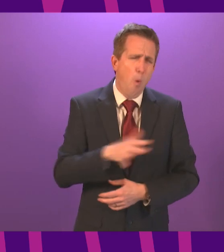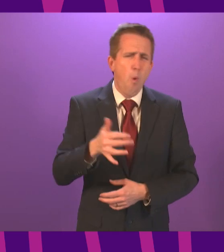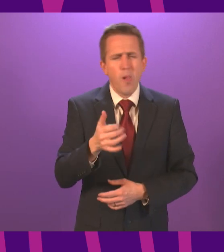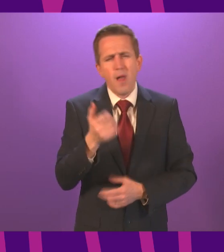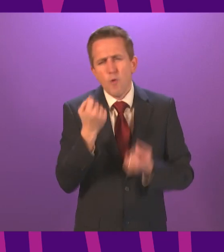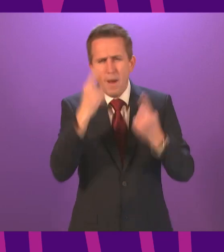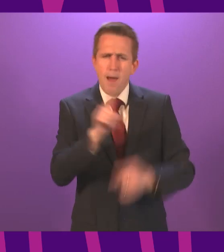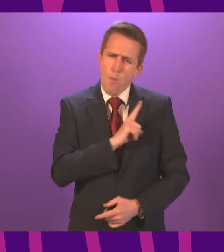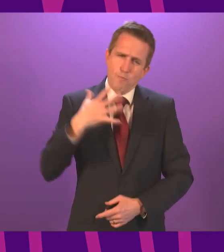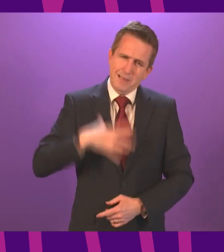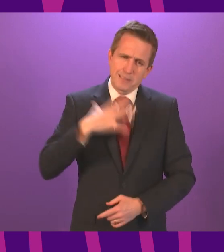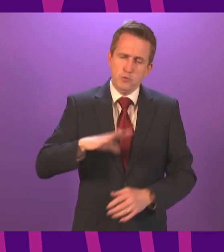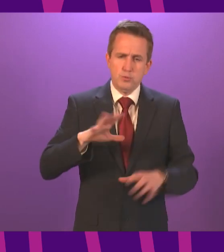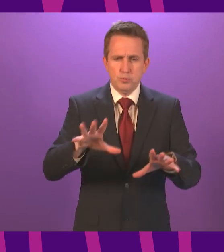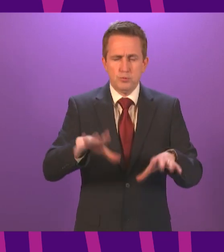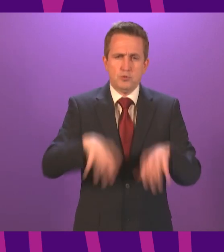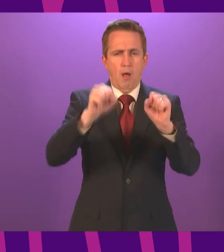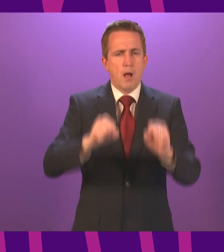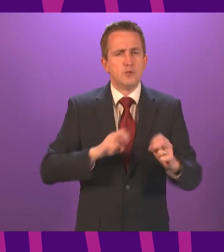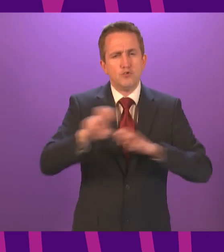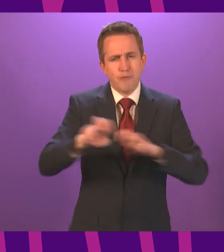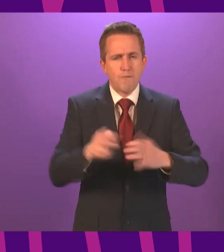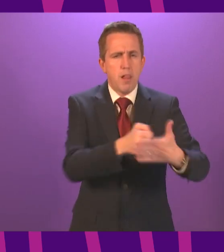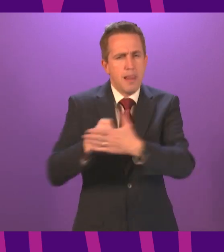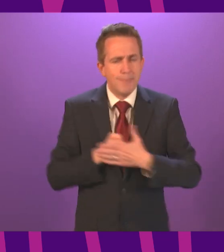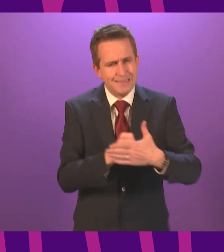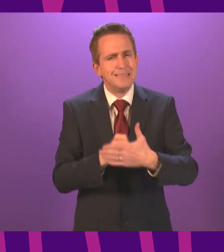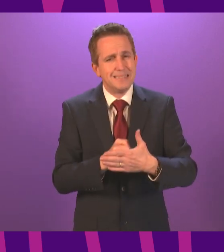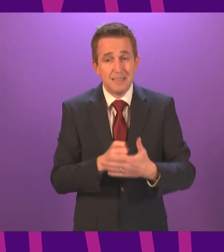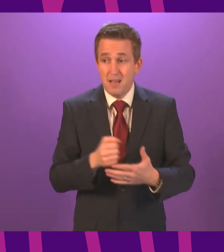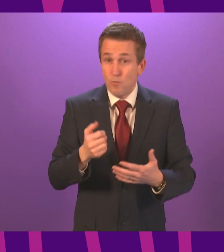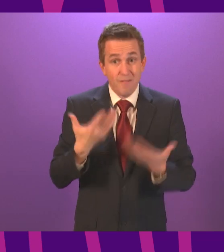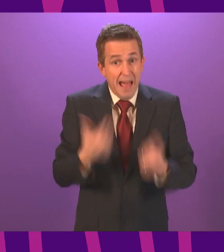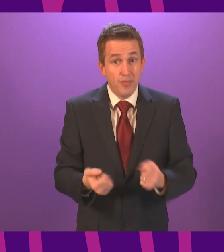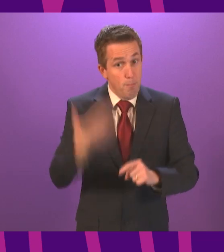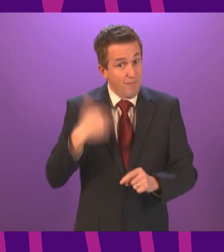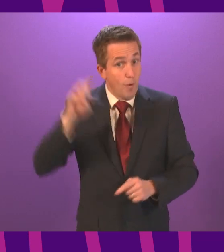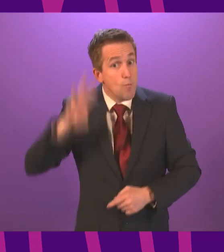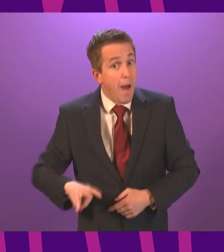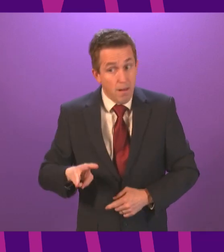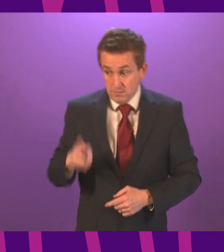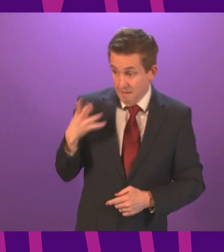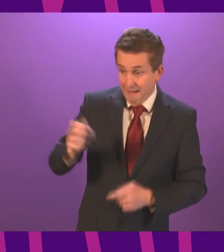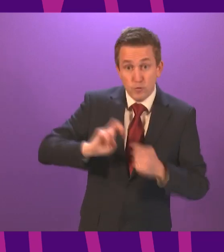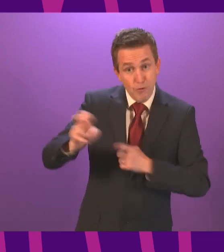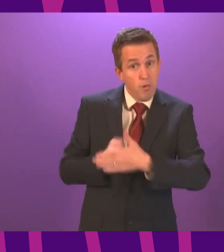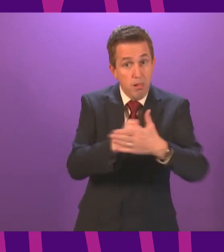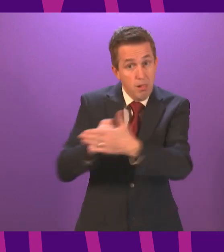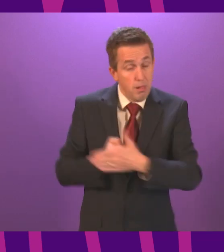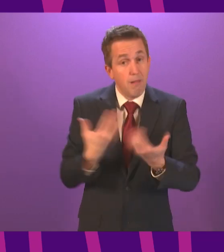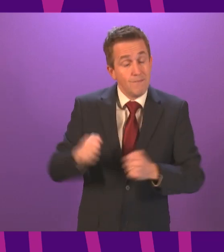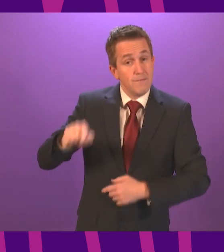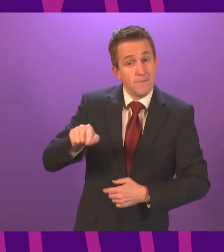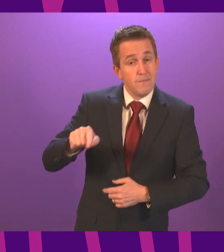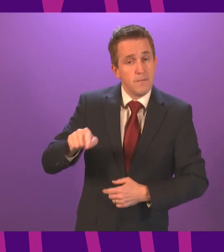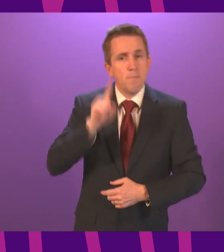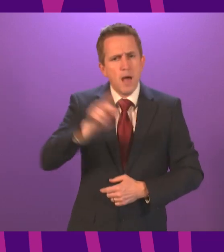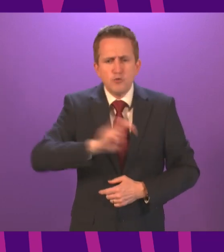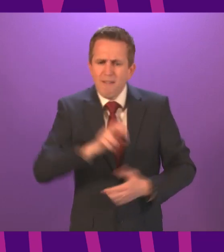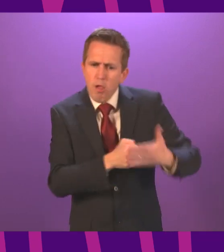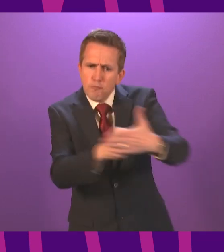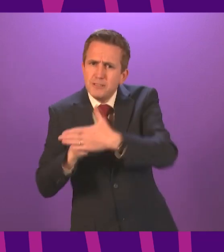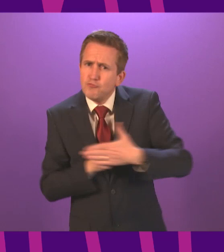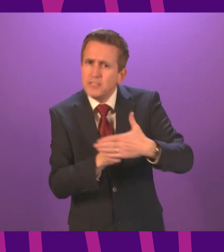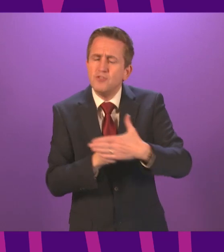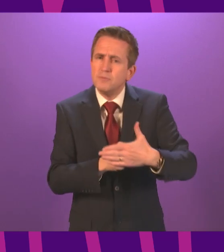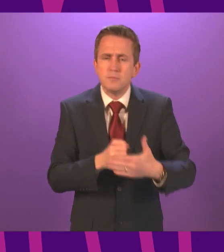have been in place previously in the pandemic—in Wales, for example. If somebody has a reasonable